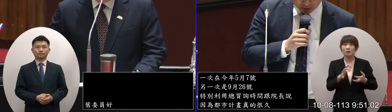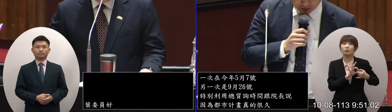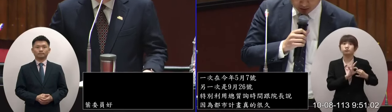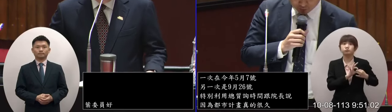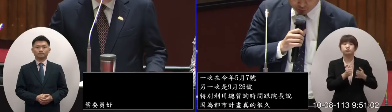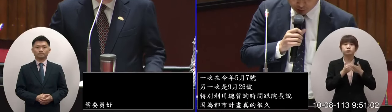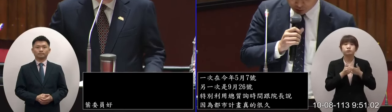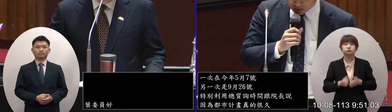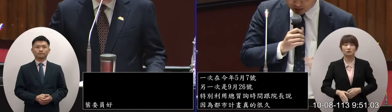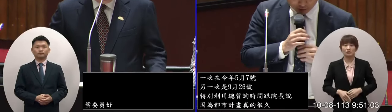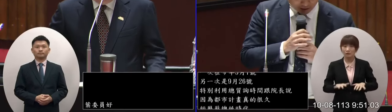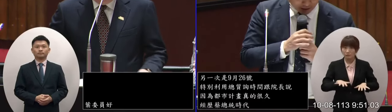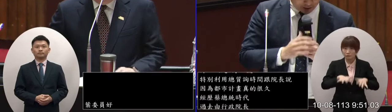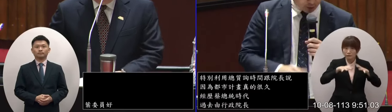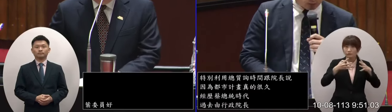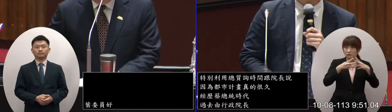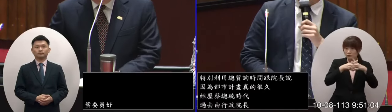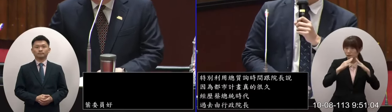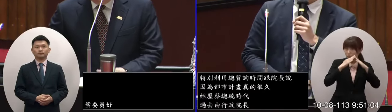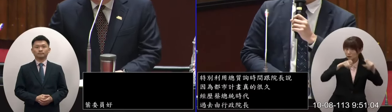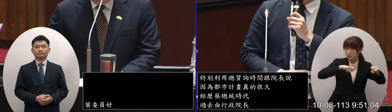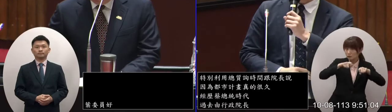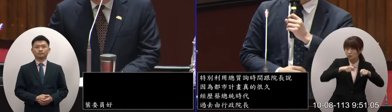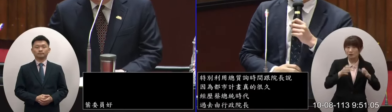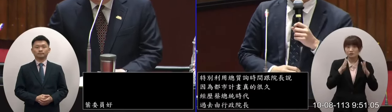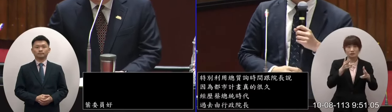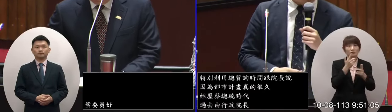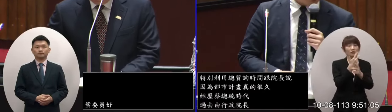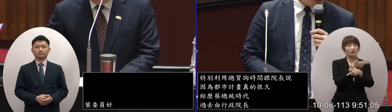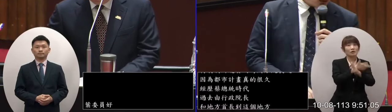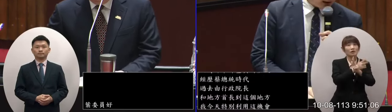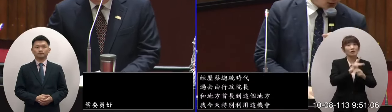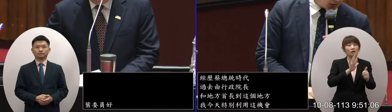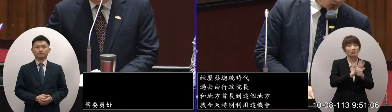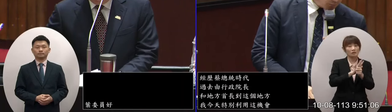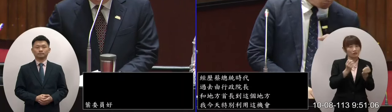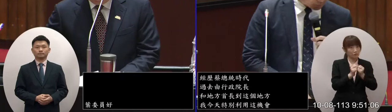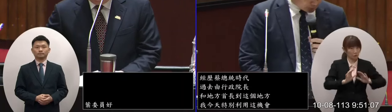because this Fuzhou urban project is probably very important to our local development. The first one is